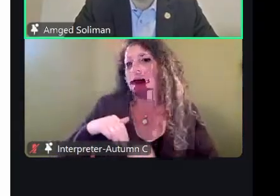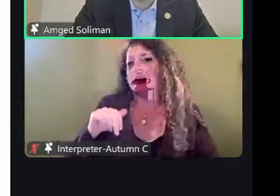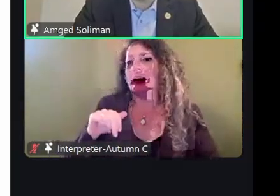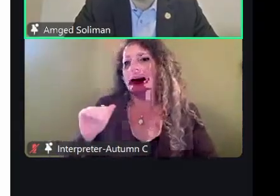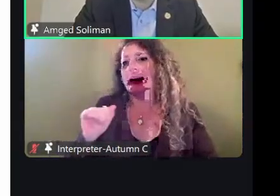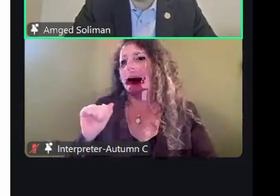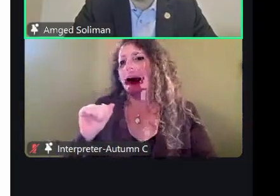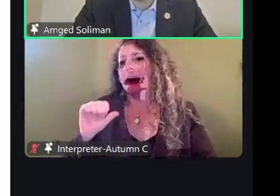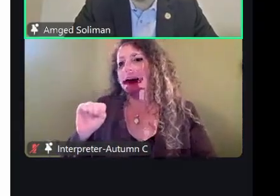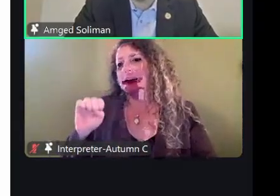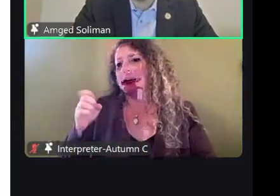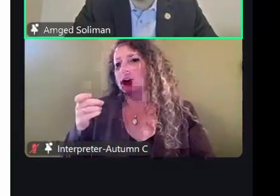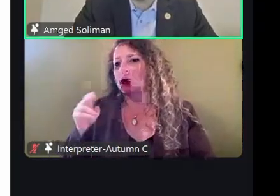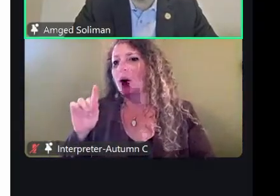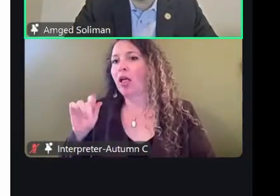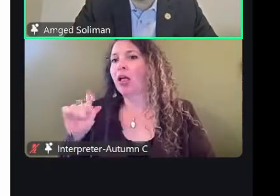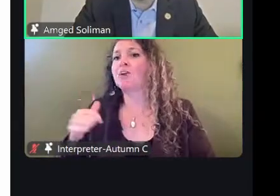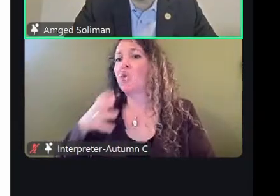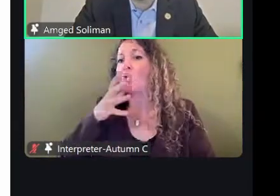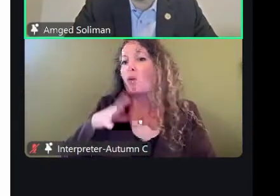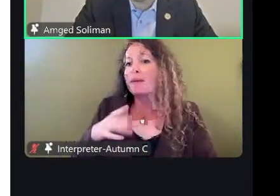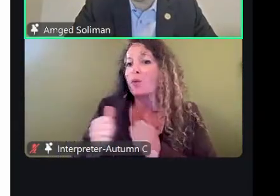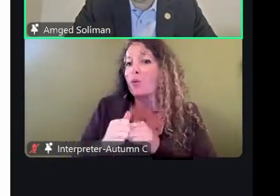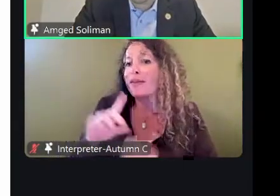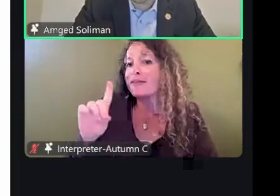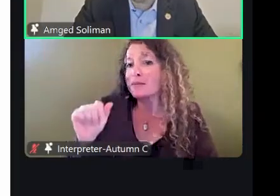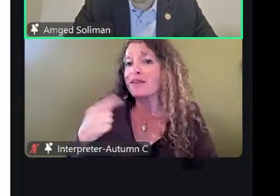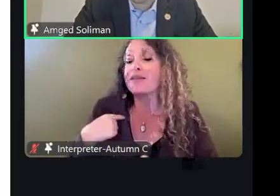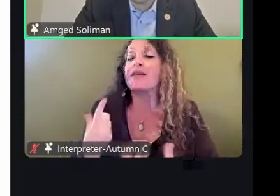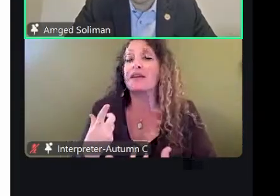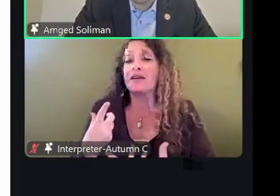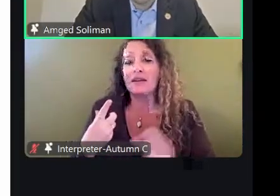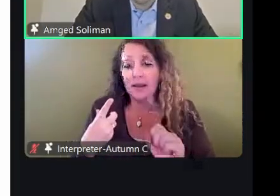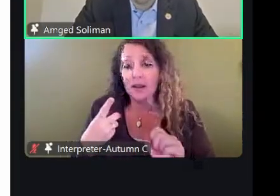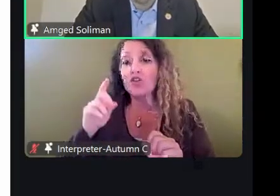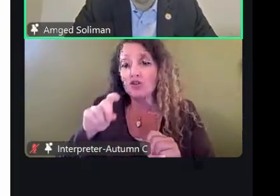uh contribute to the finding that women with disabilities undergo colon cancer screening